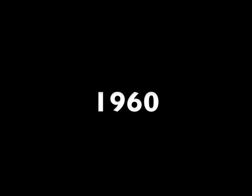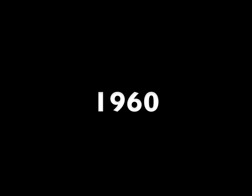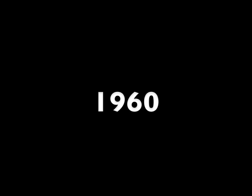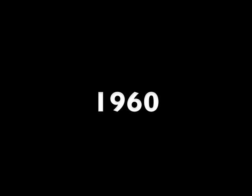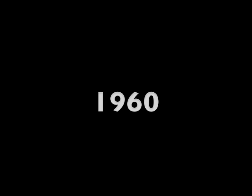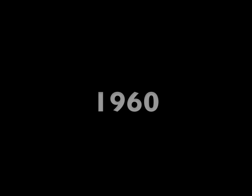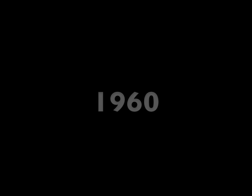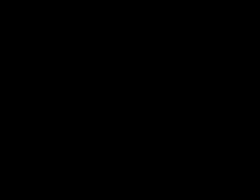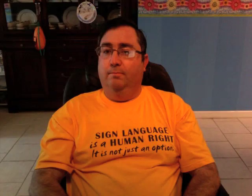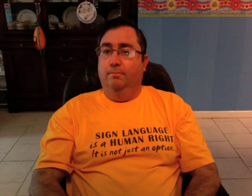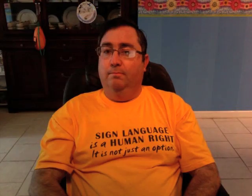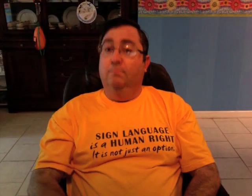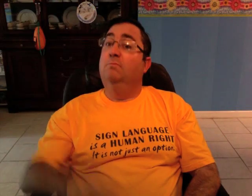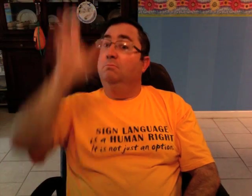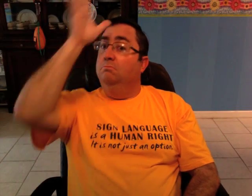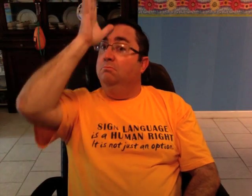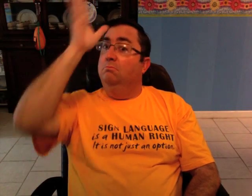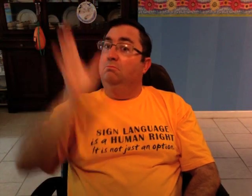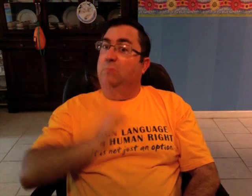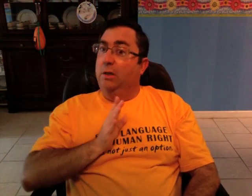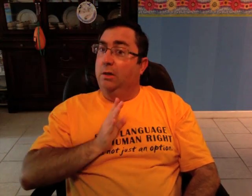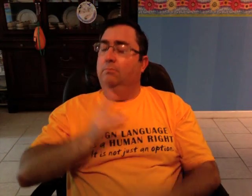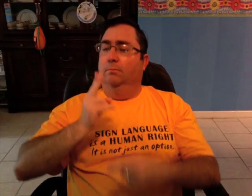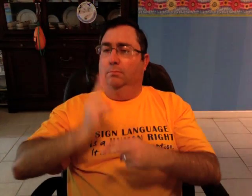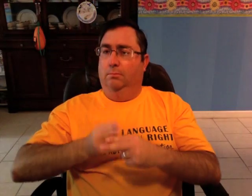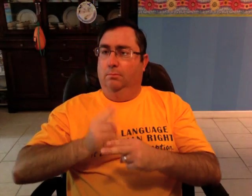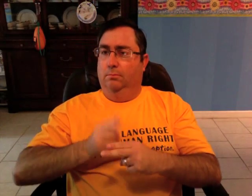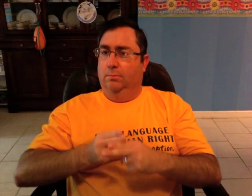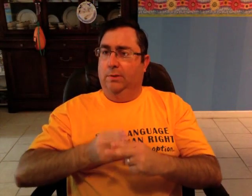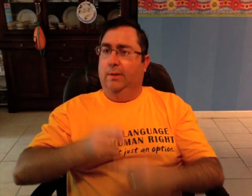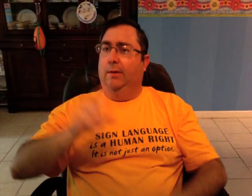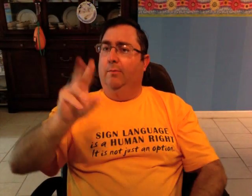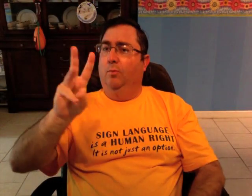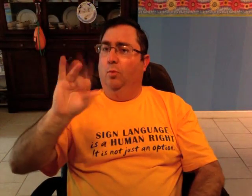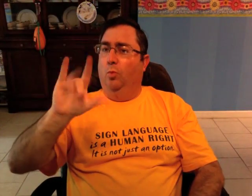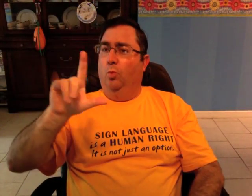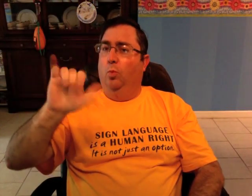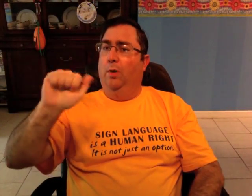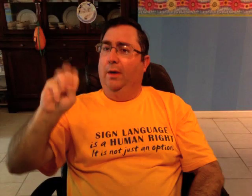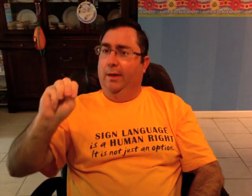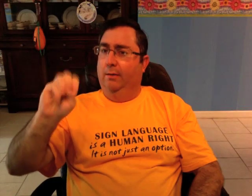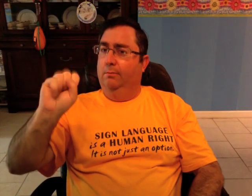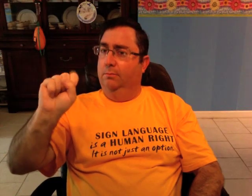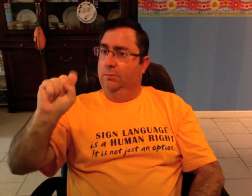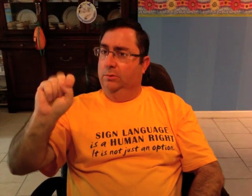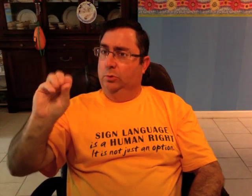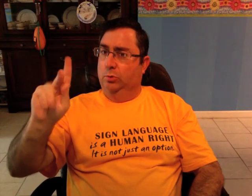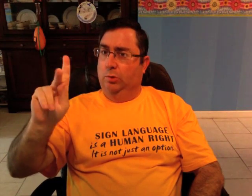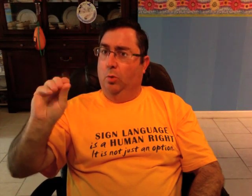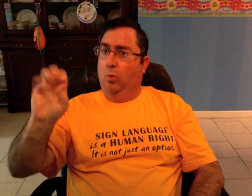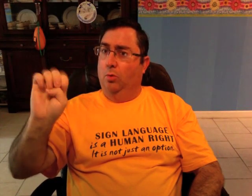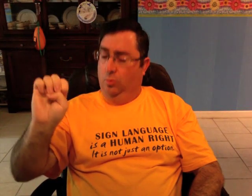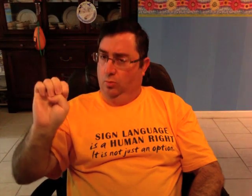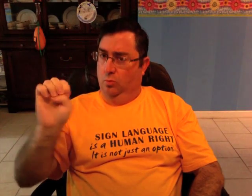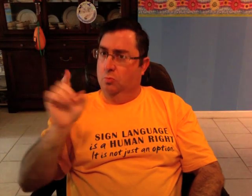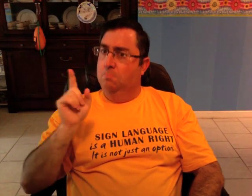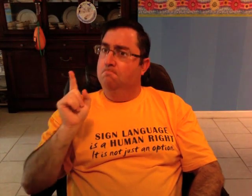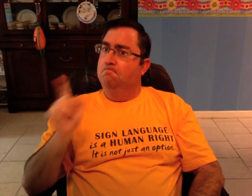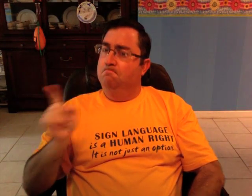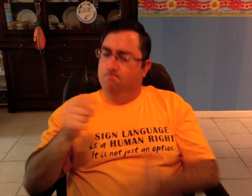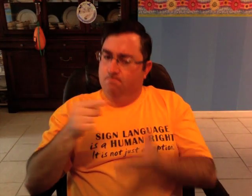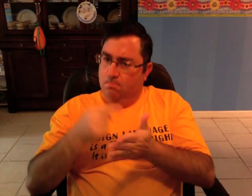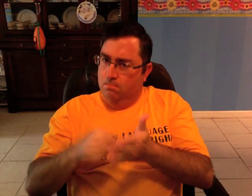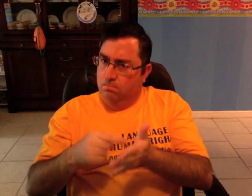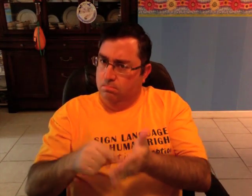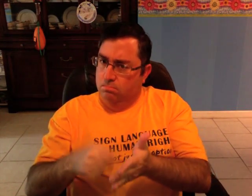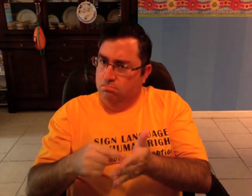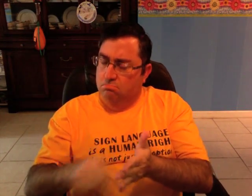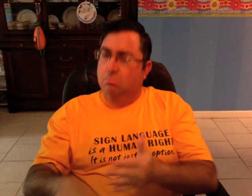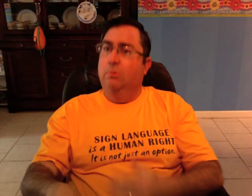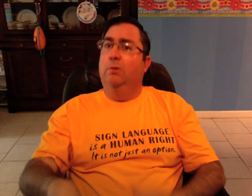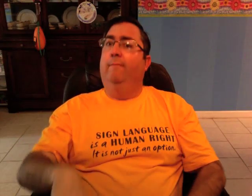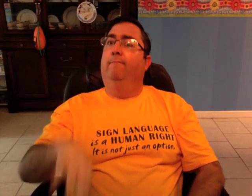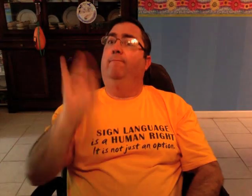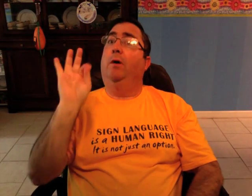A man named William Stokoe investigated and found